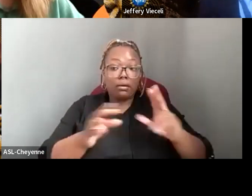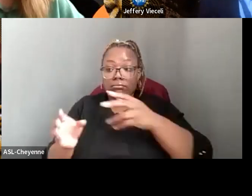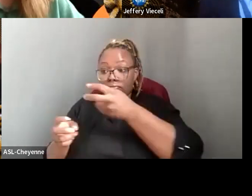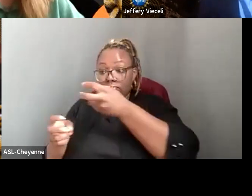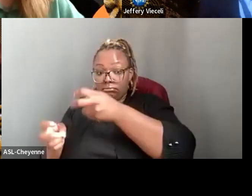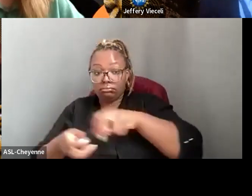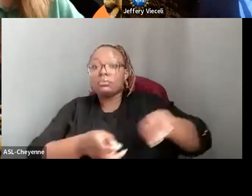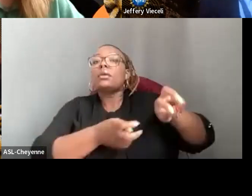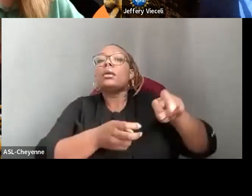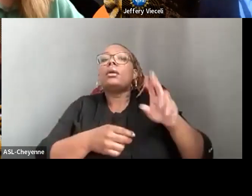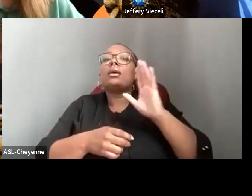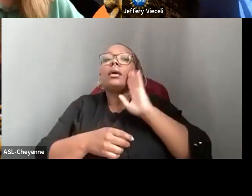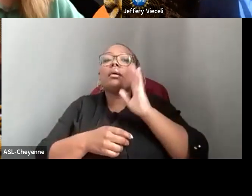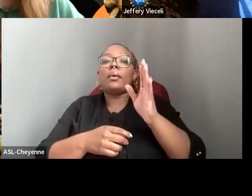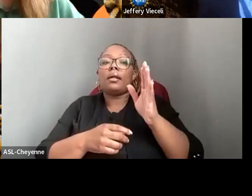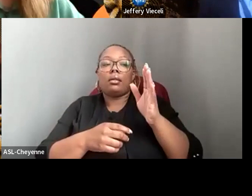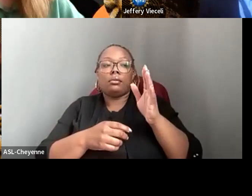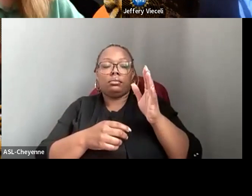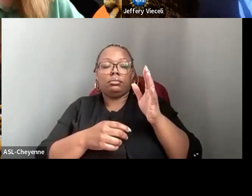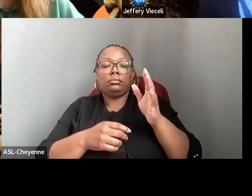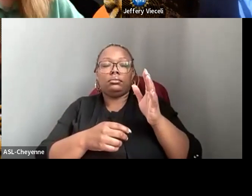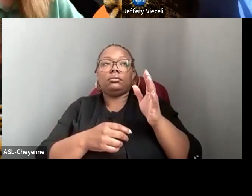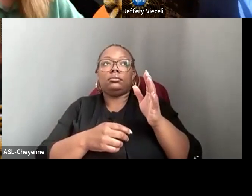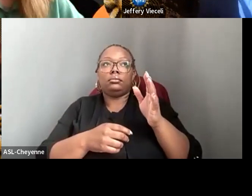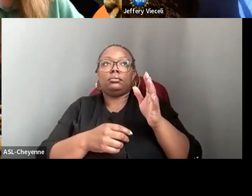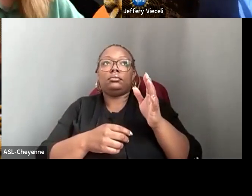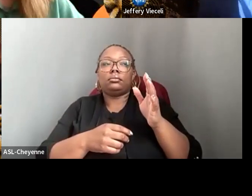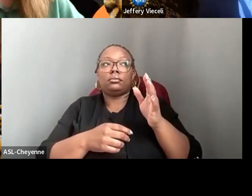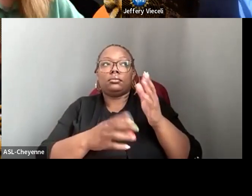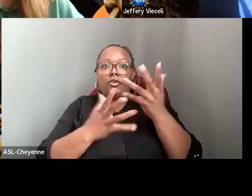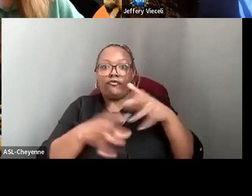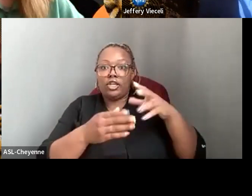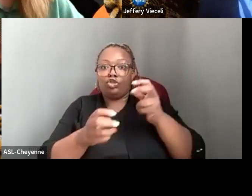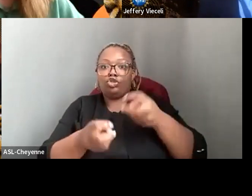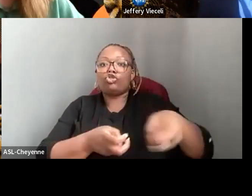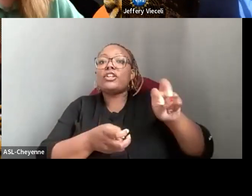will there be -- once that transfer is complete, will there be a revised award notice